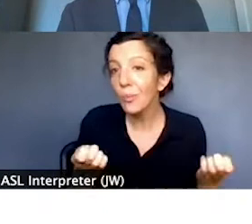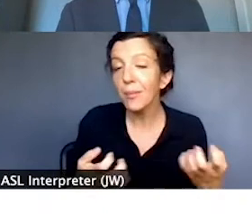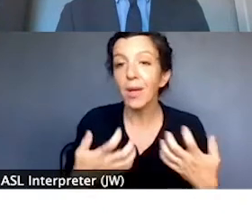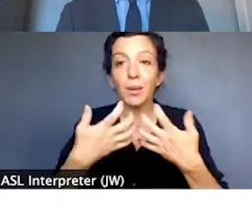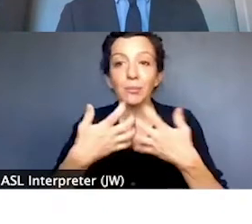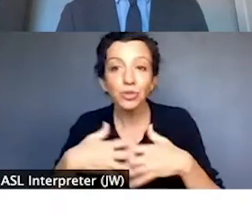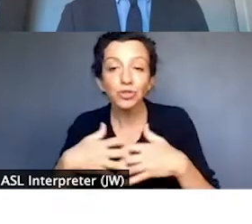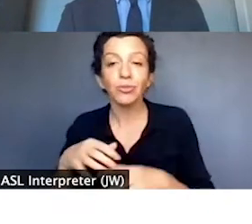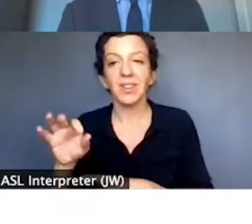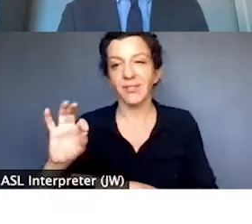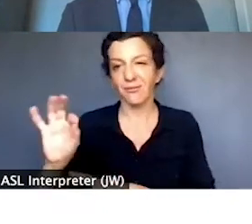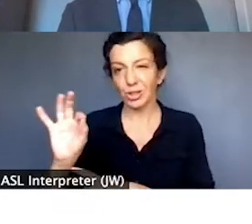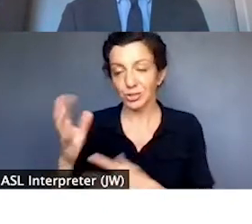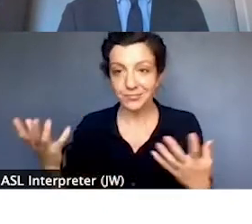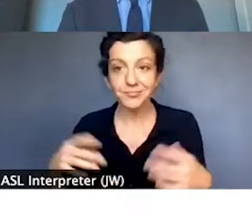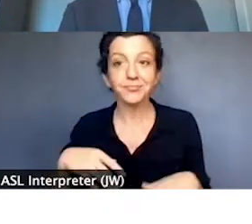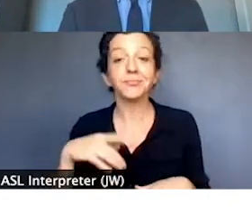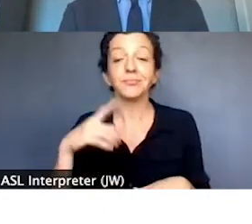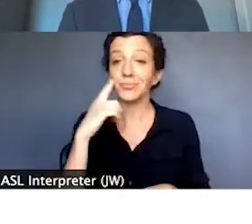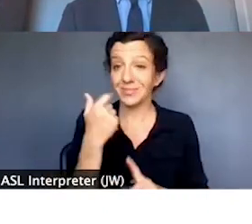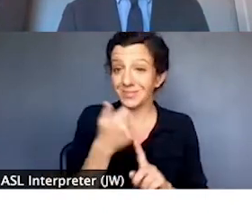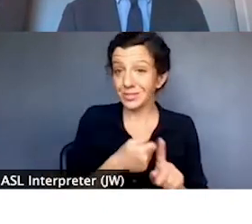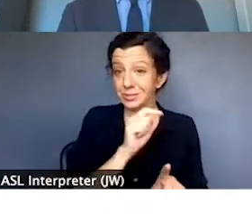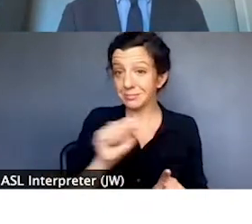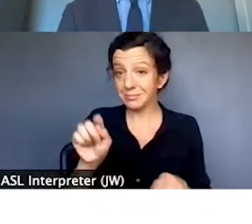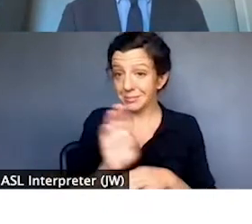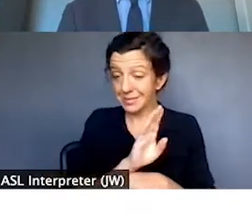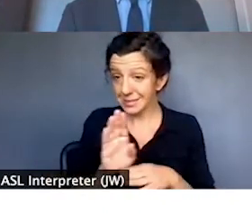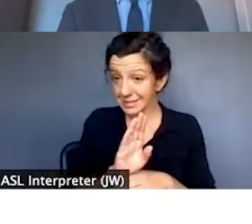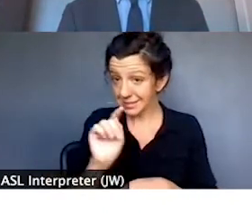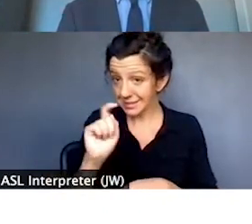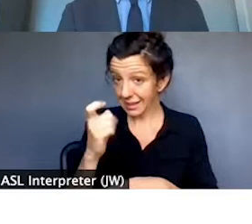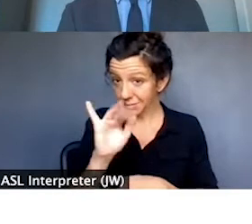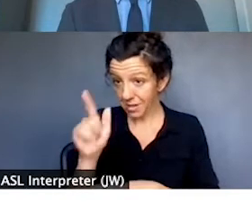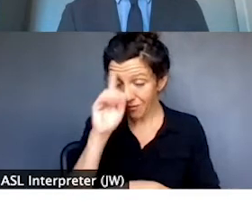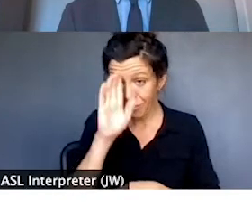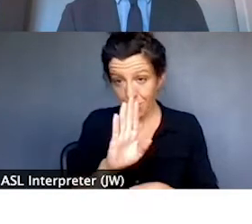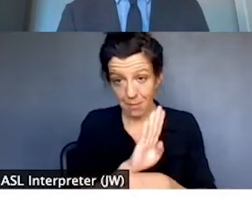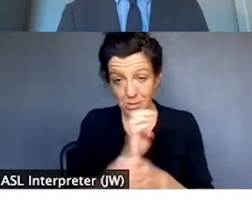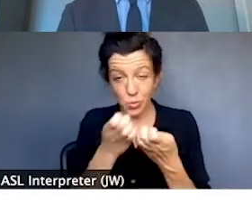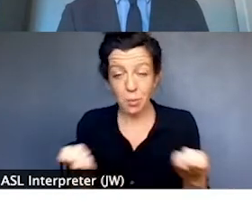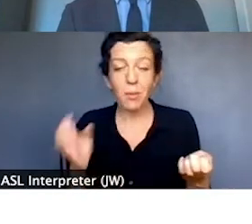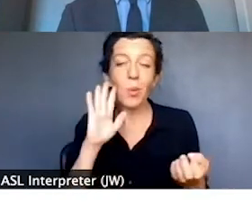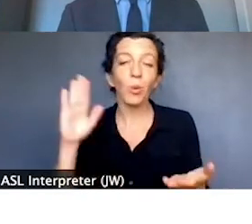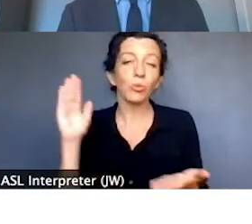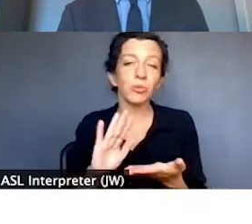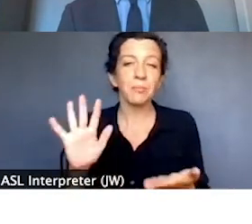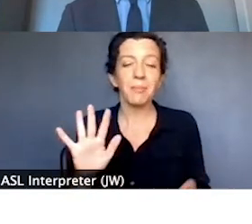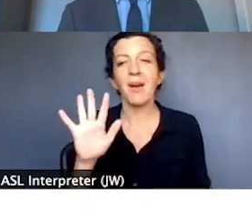Specifically, each business's property tax bill for their business equipment would be reduced by around $5,500 per year.